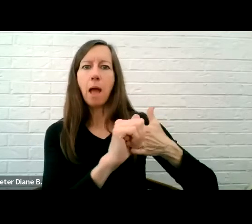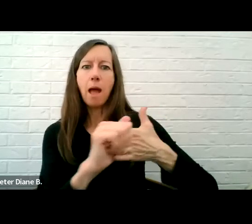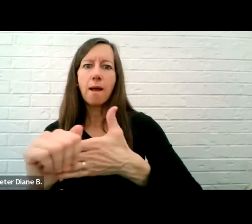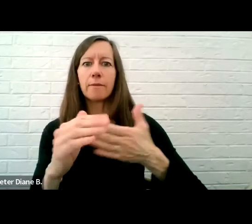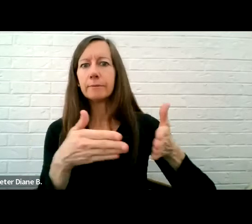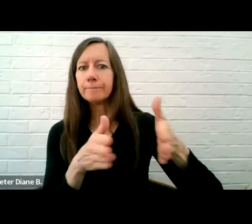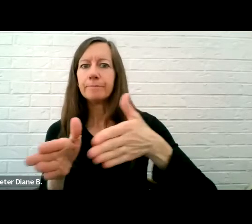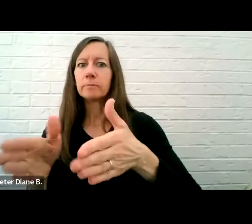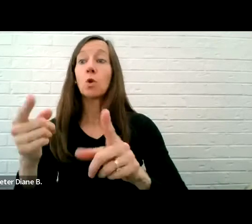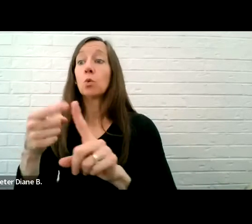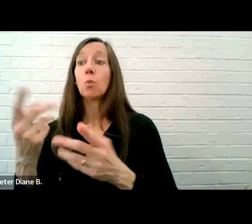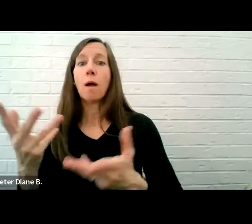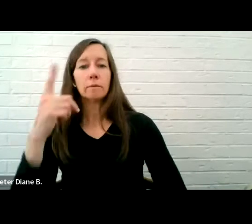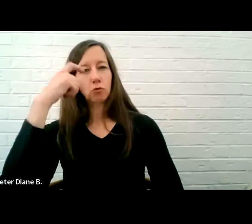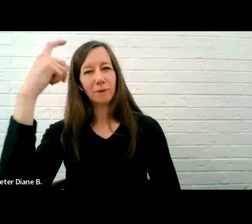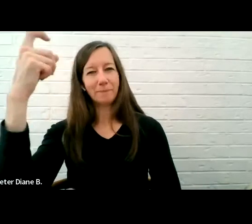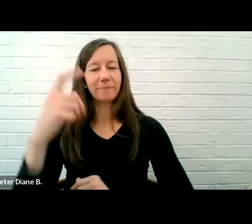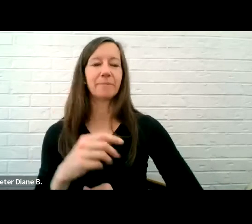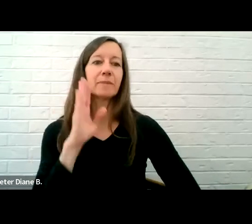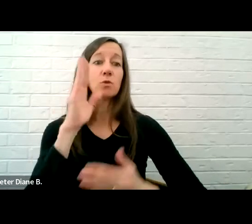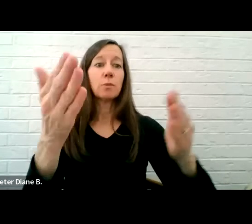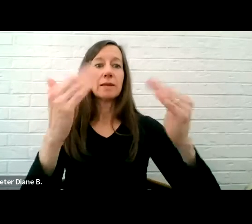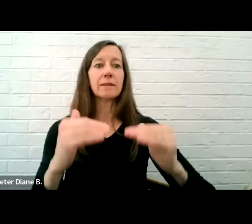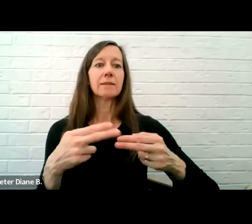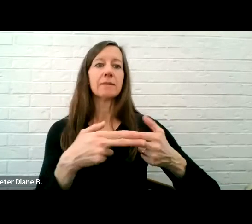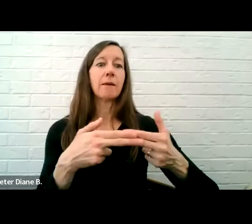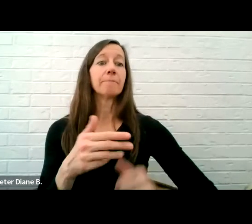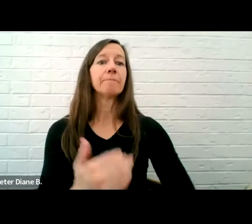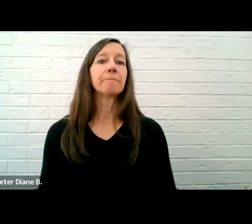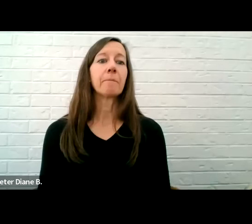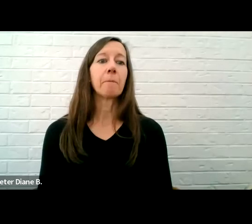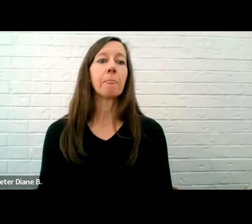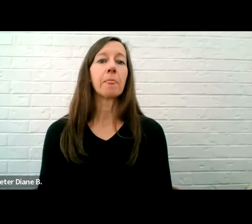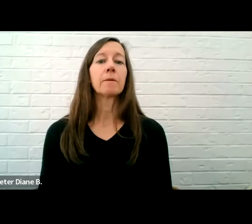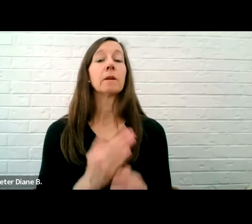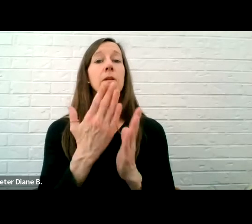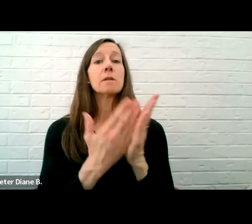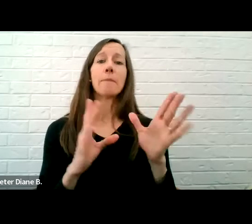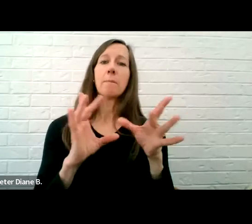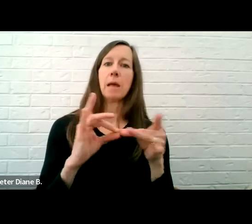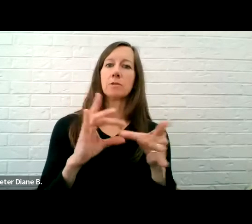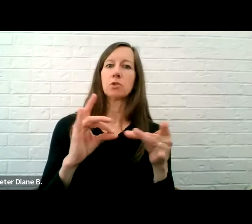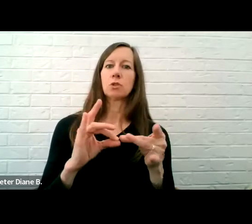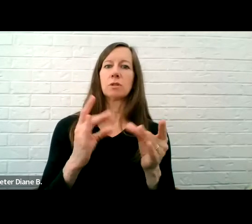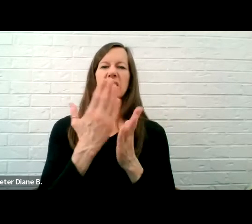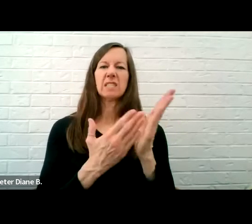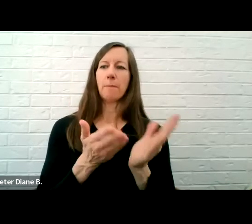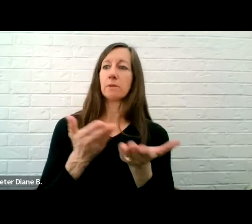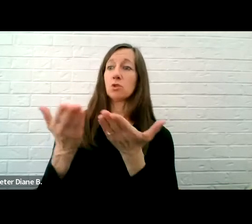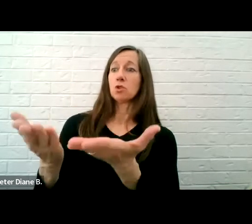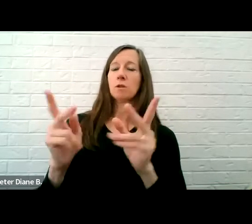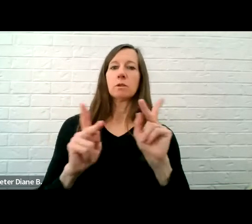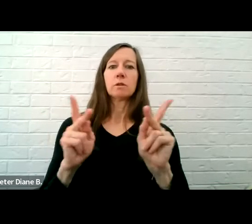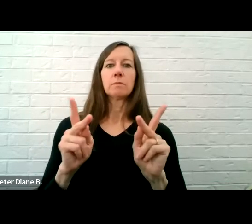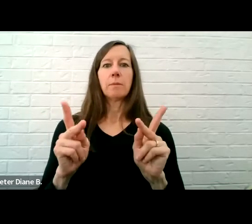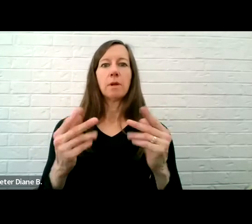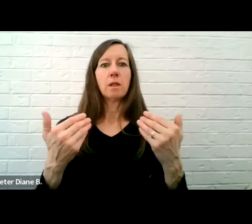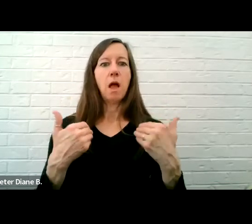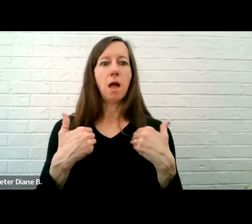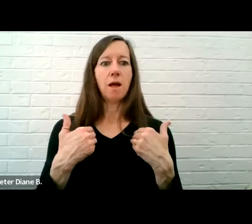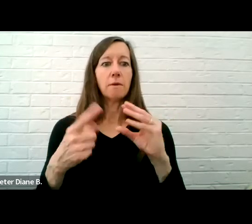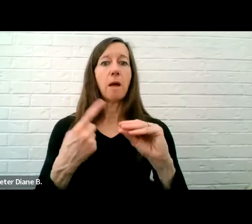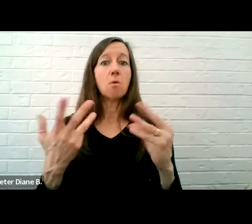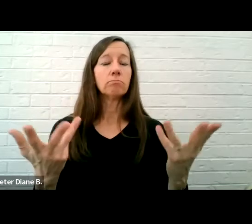So some of the messages and suggestions that people get about living in and their future